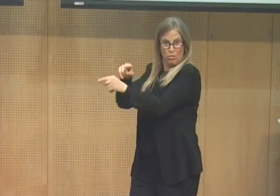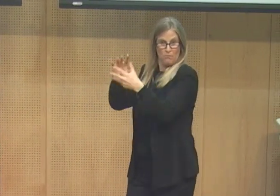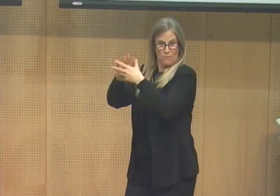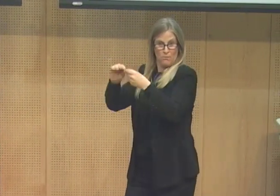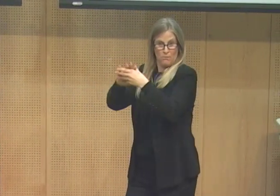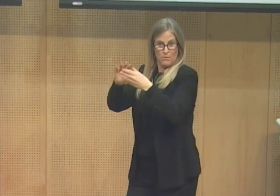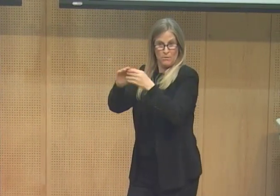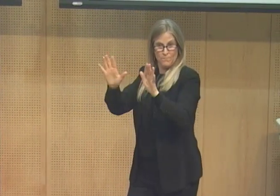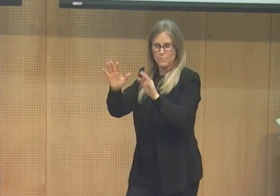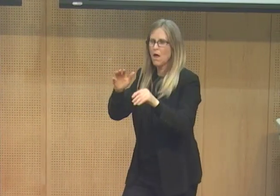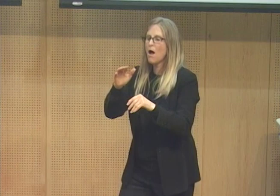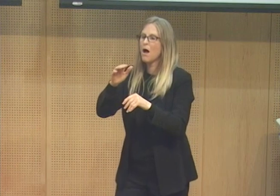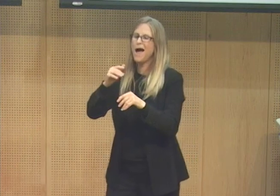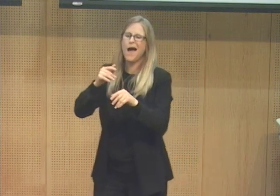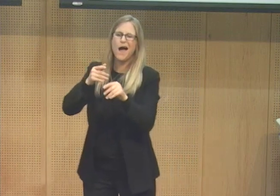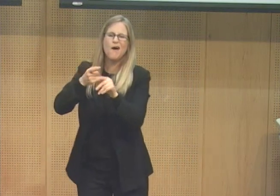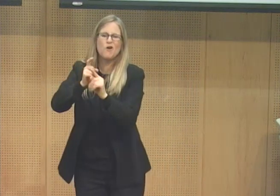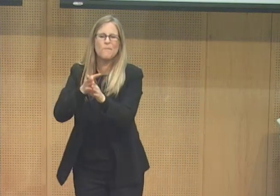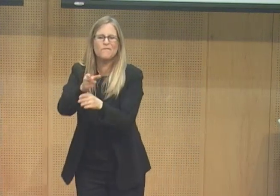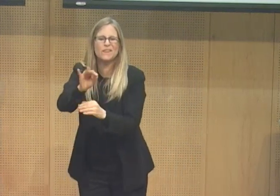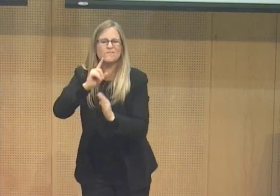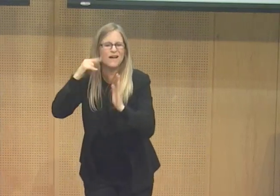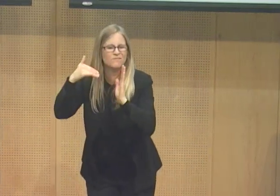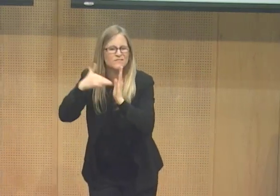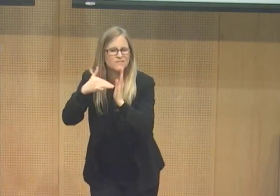My personal feeling on it is, you know,